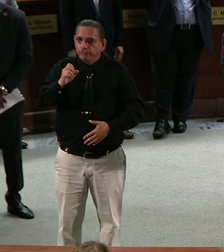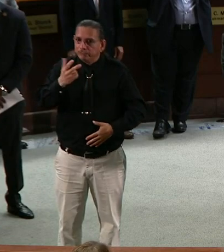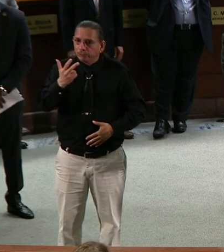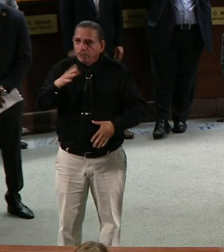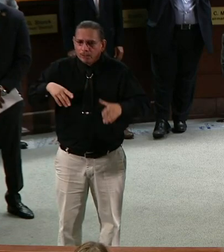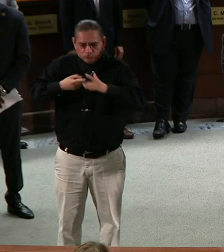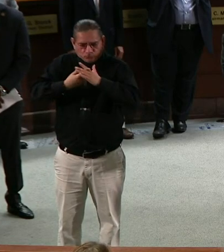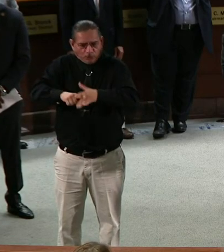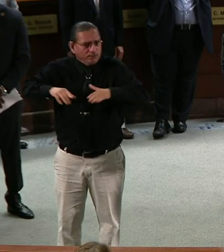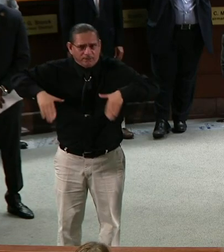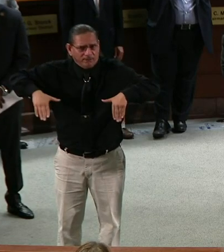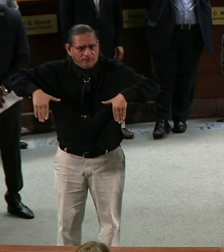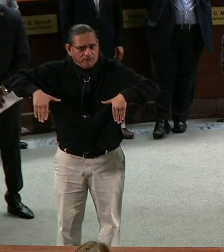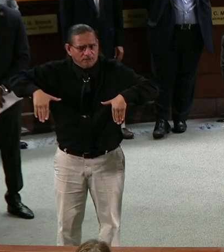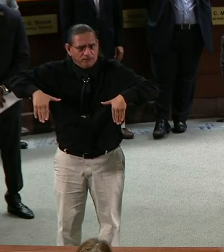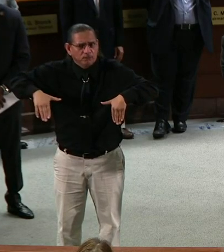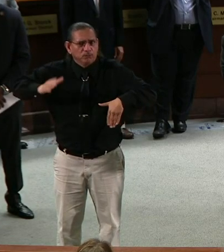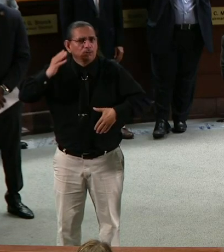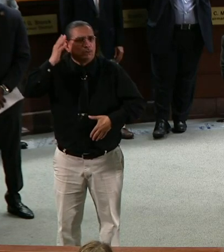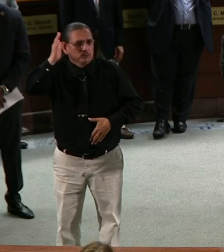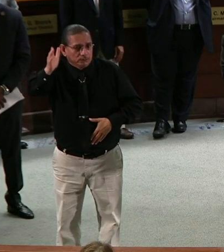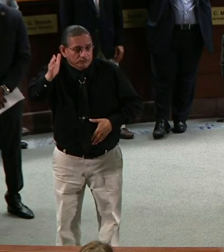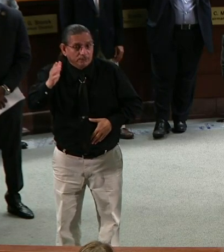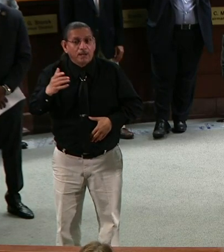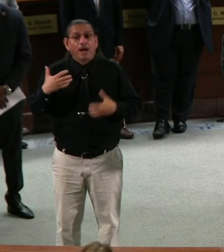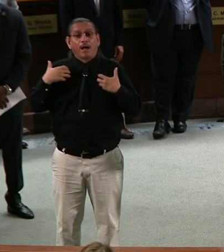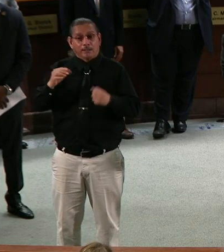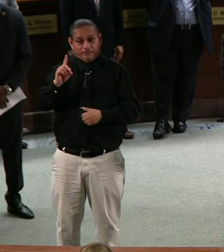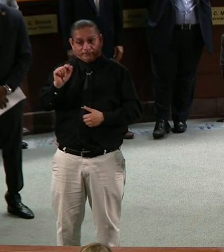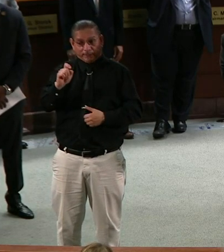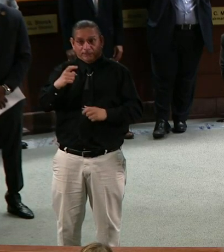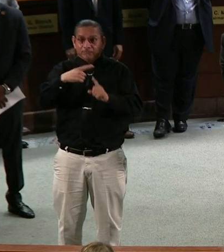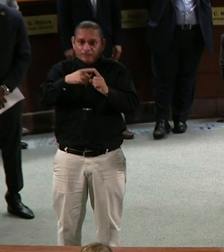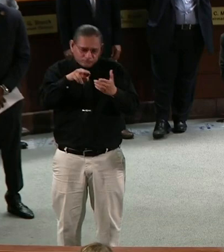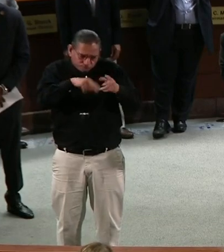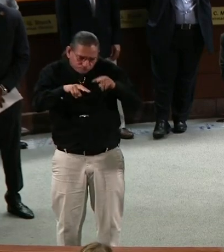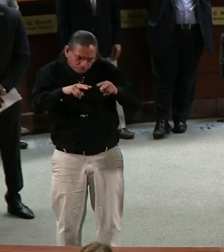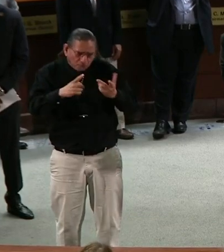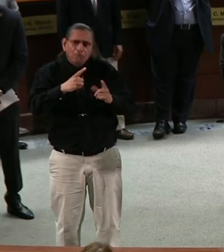TO PHASE THREE YET. OUR HEALTH